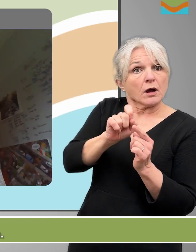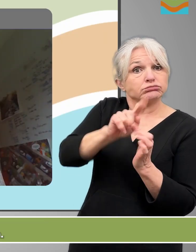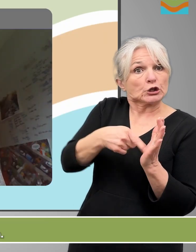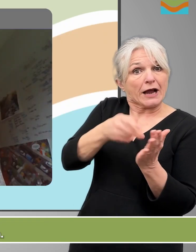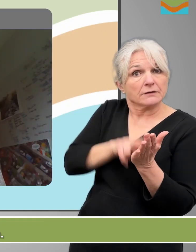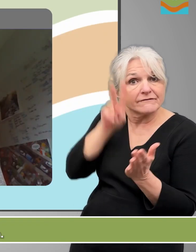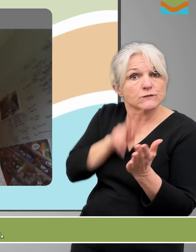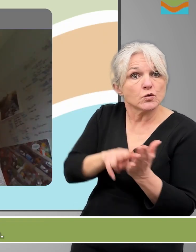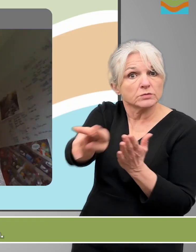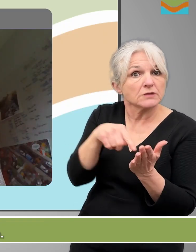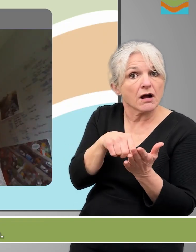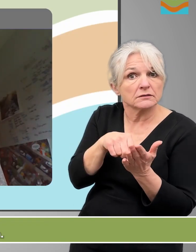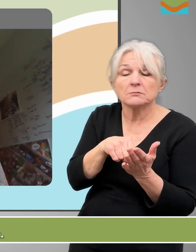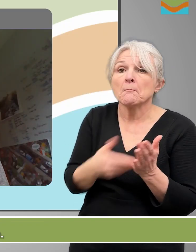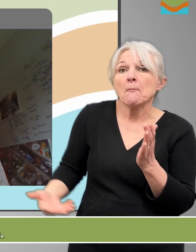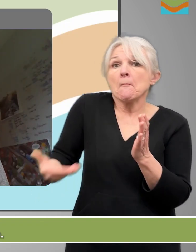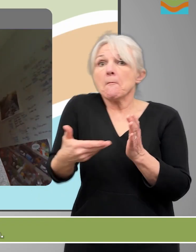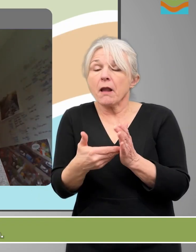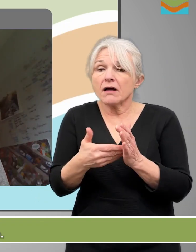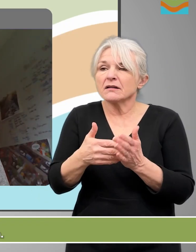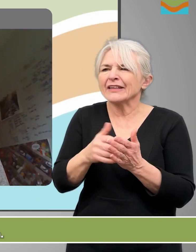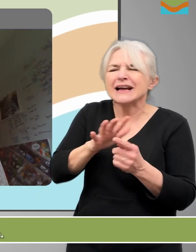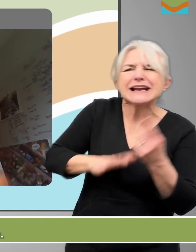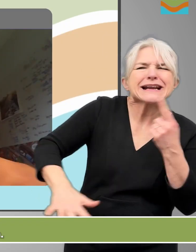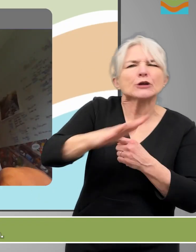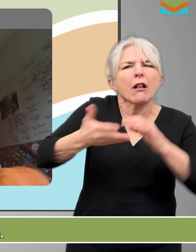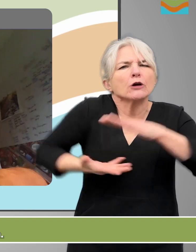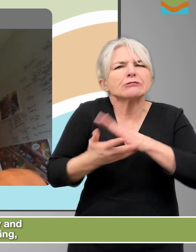need to speed up the gathering of information.